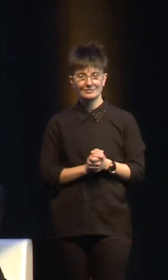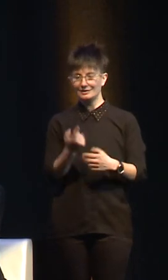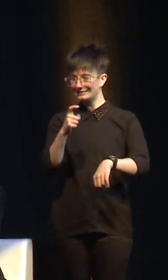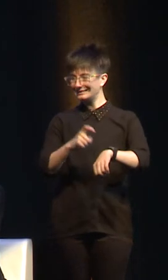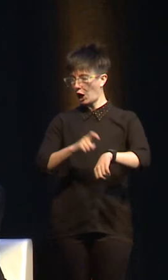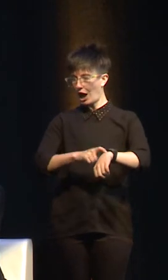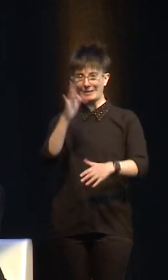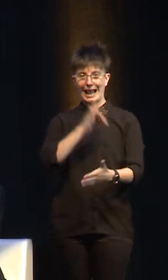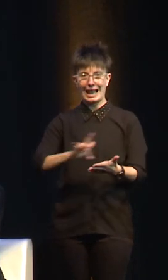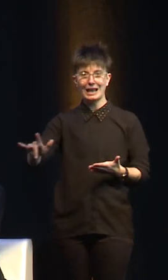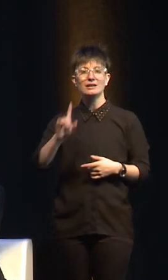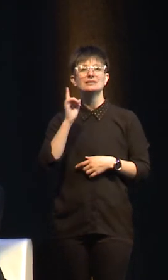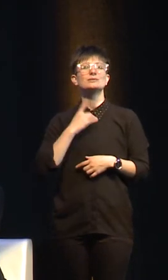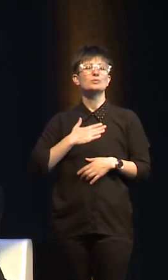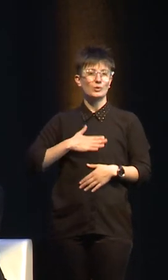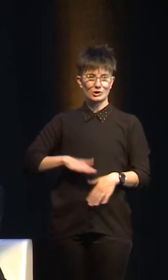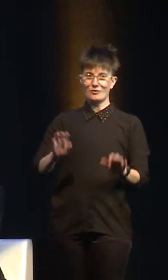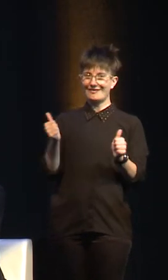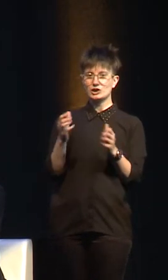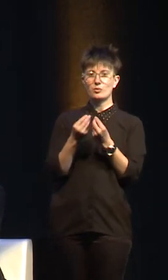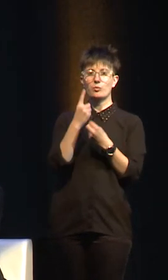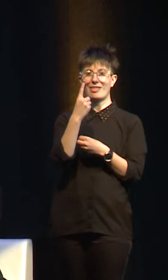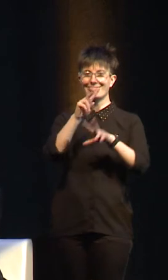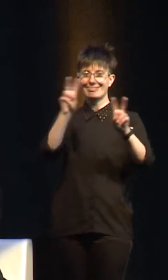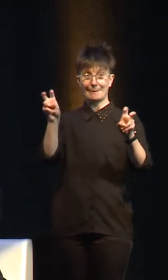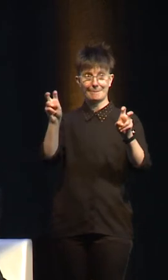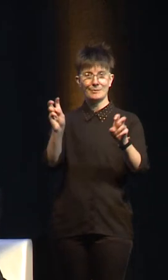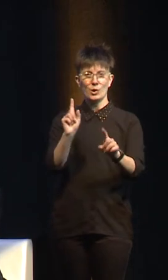with a theme that's come through a lot of the questions around young people and their